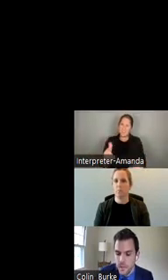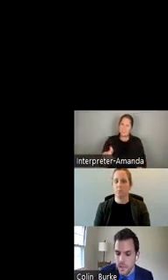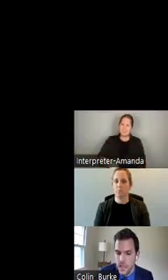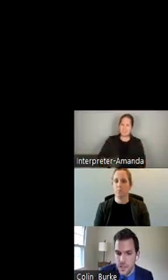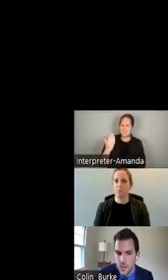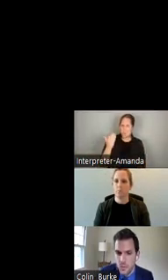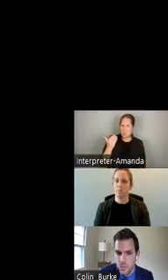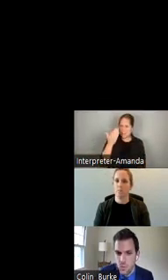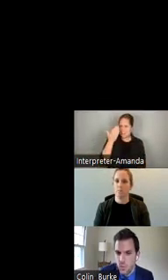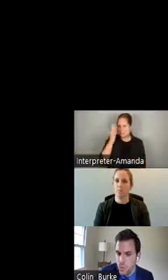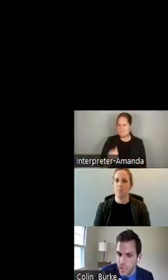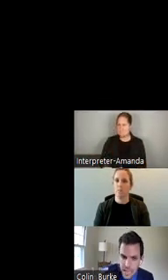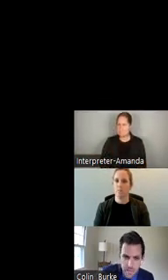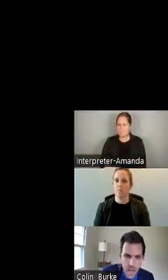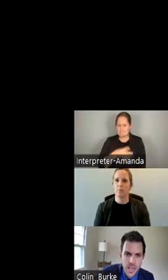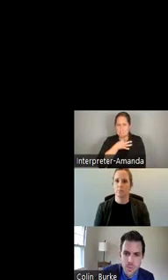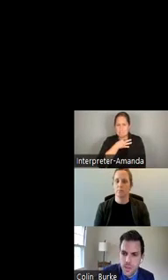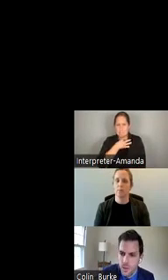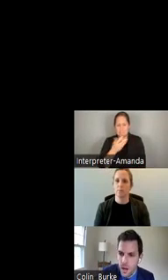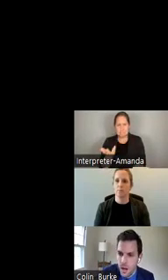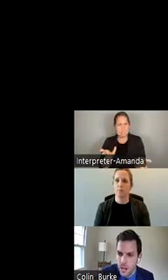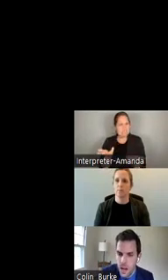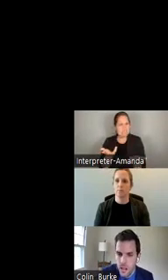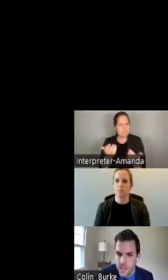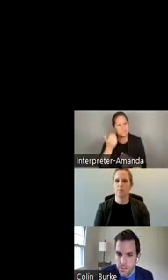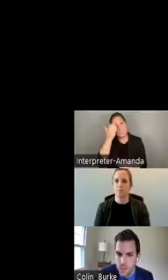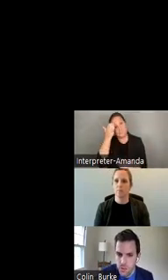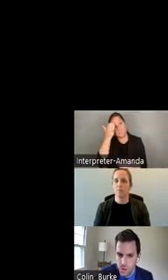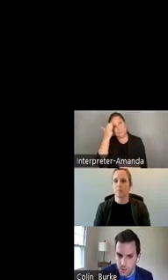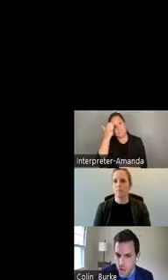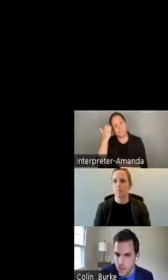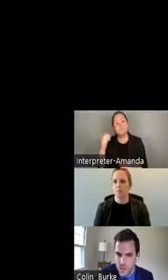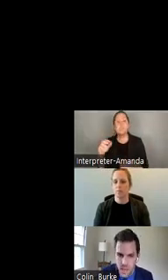um and so in kind of talking with our our colleagues at Bridge Over Troubled Waters talking